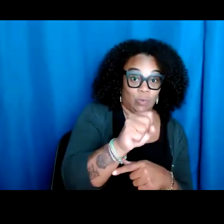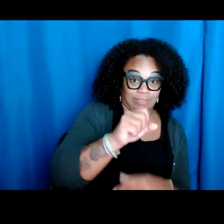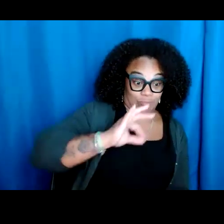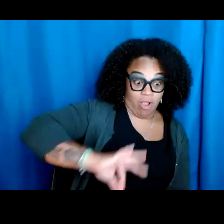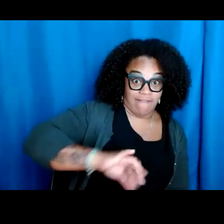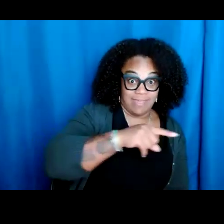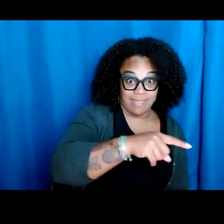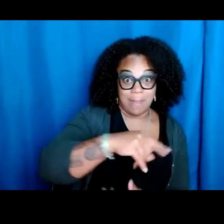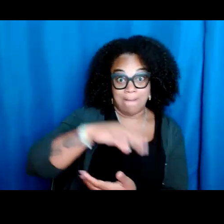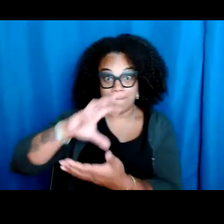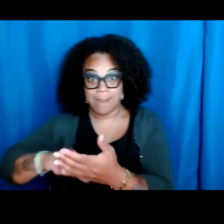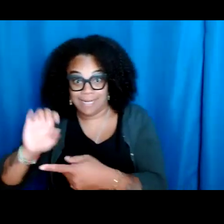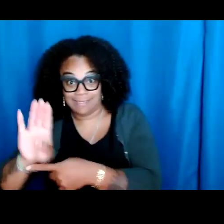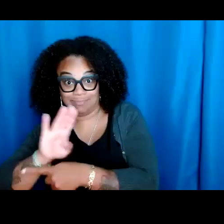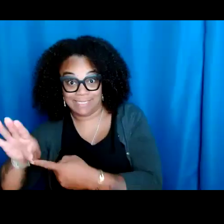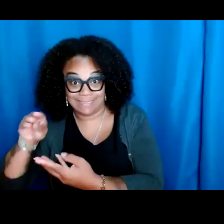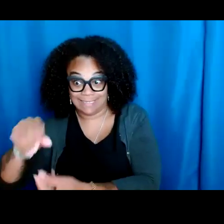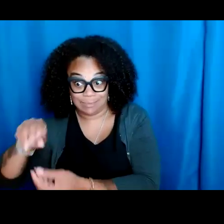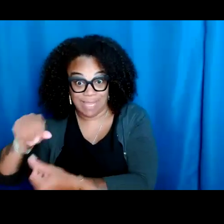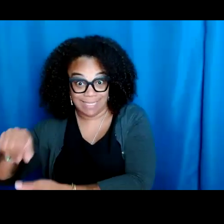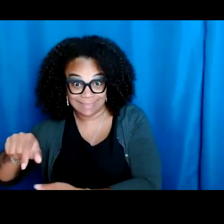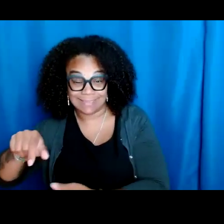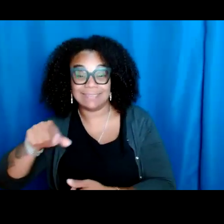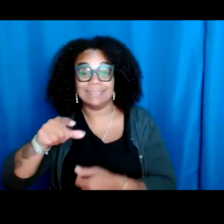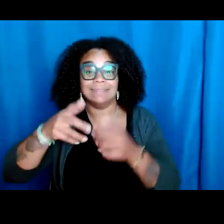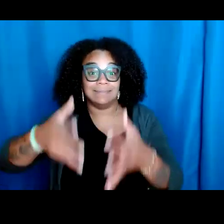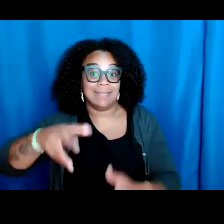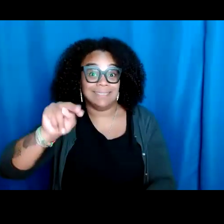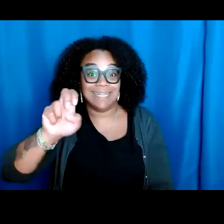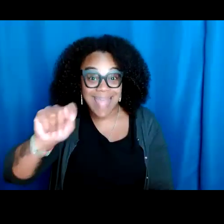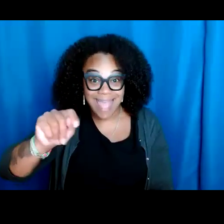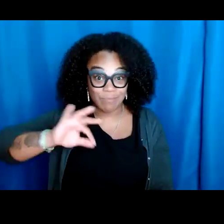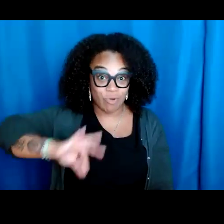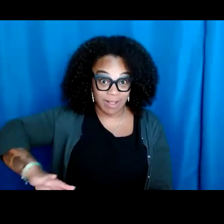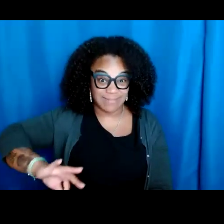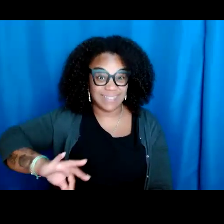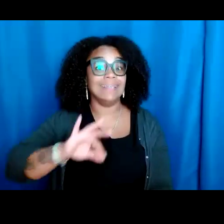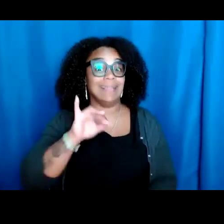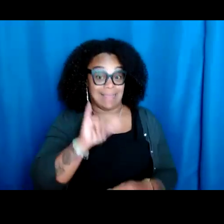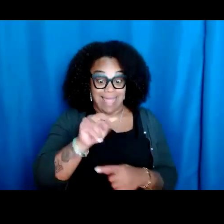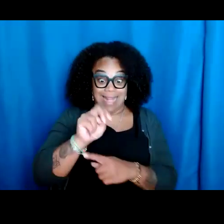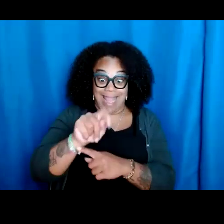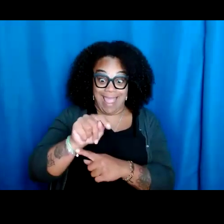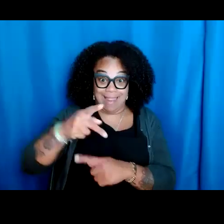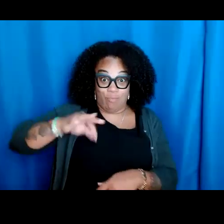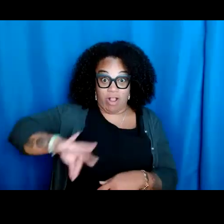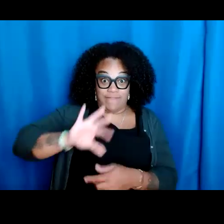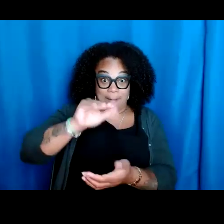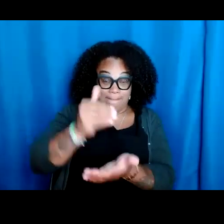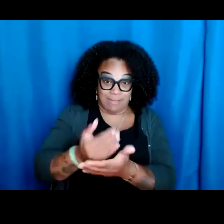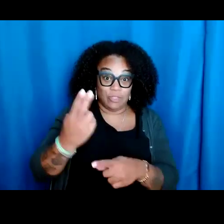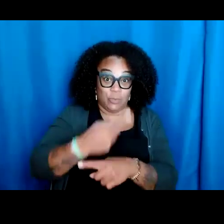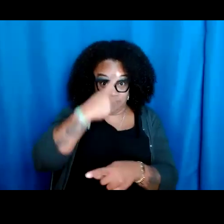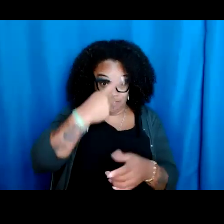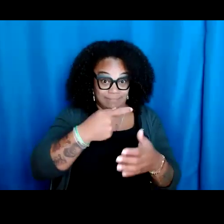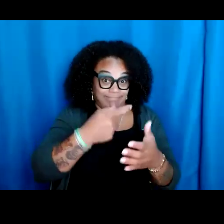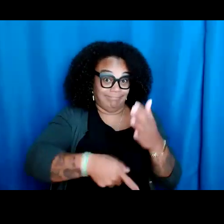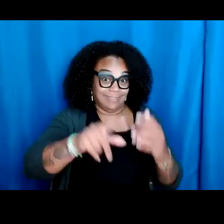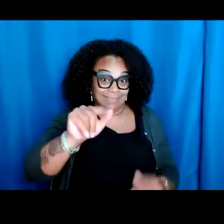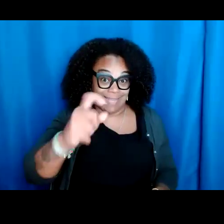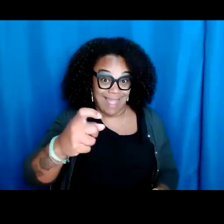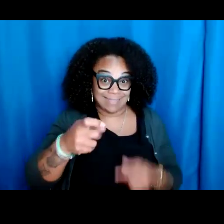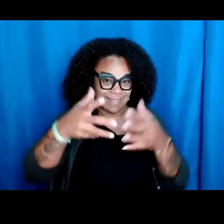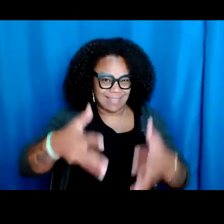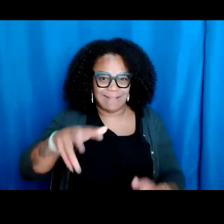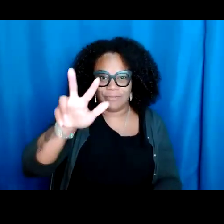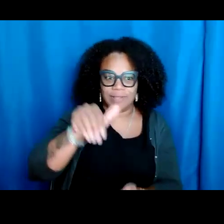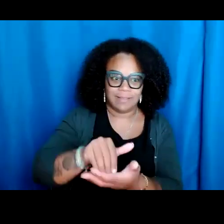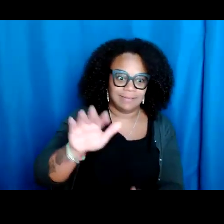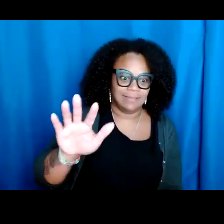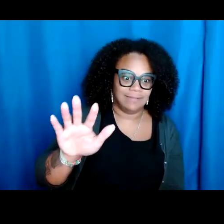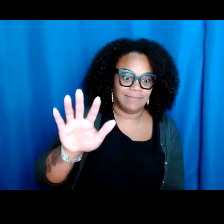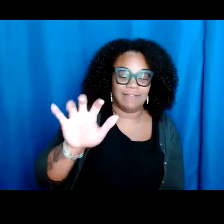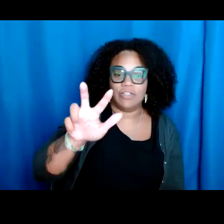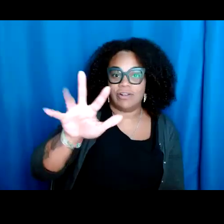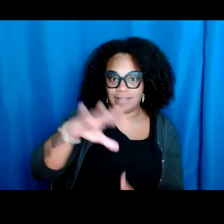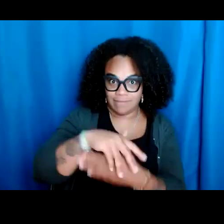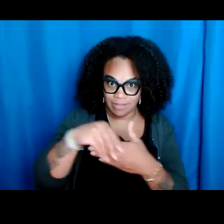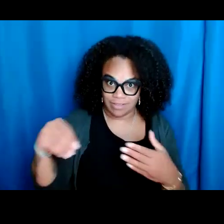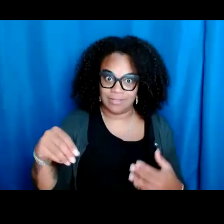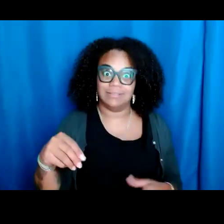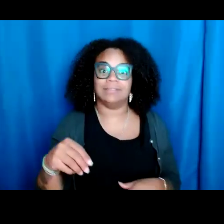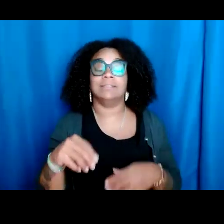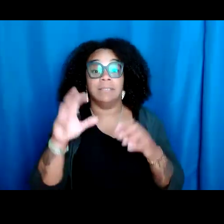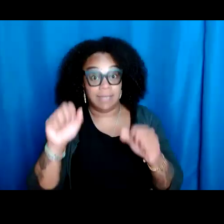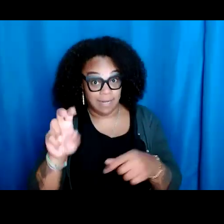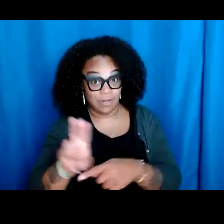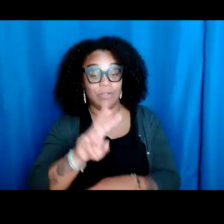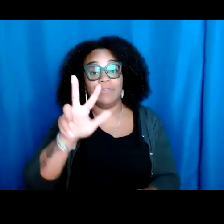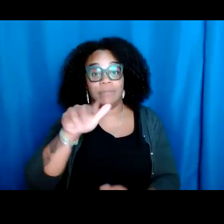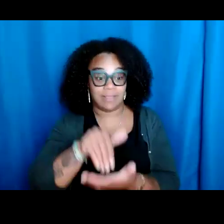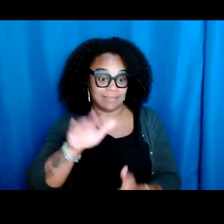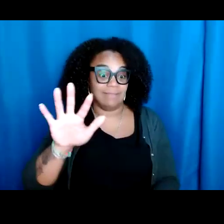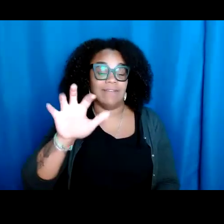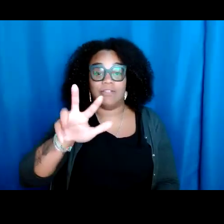subtract out his business expenses, and his Net Profit will be $3,535. He can use that $3,535